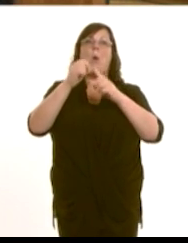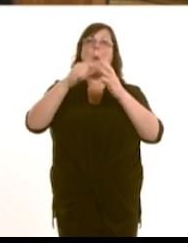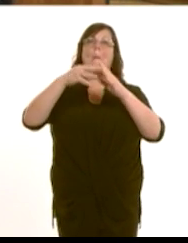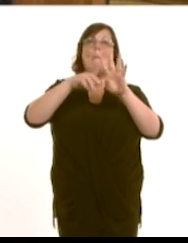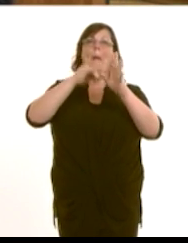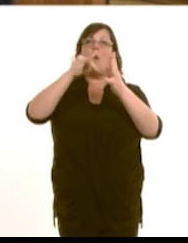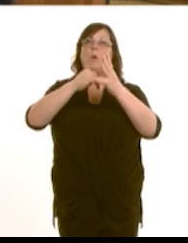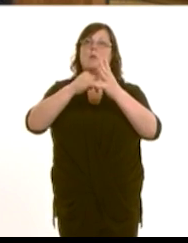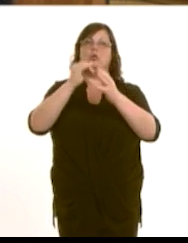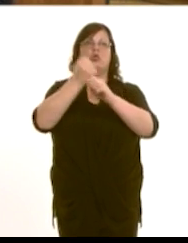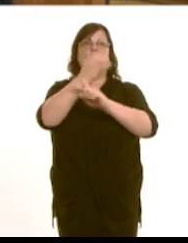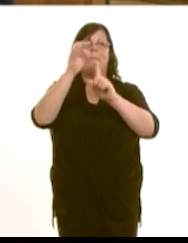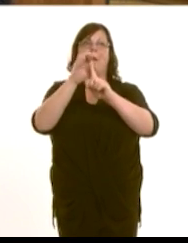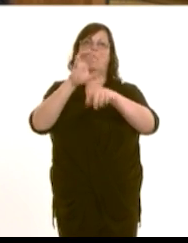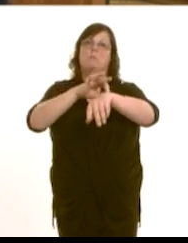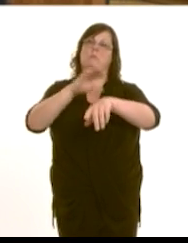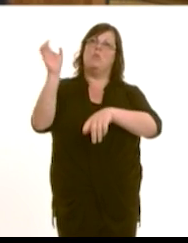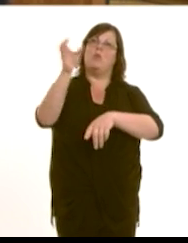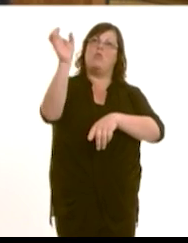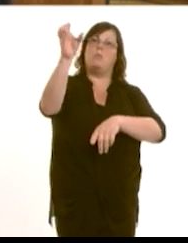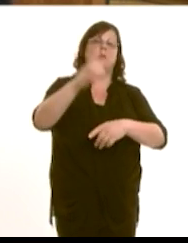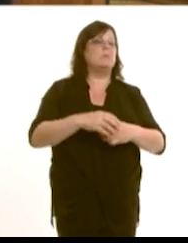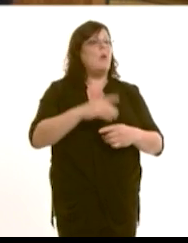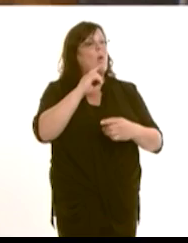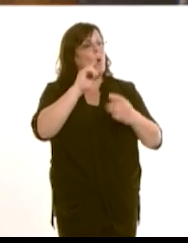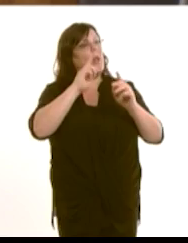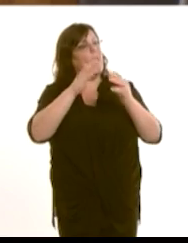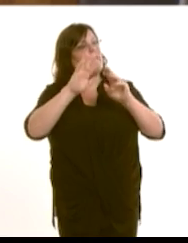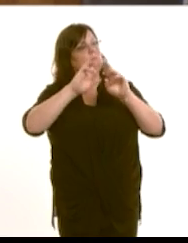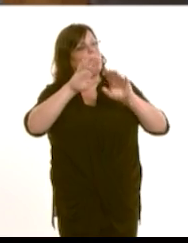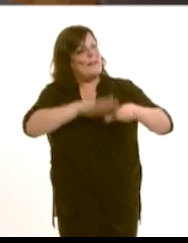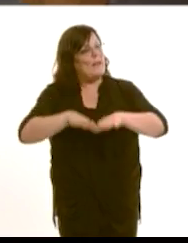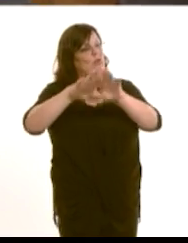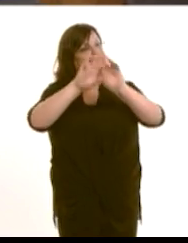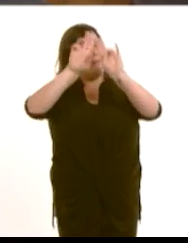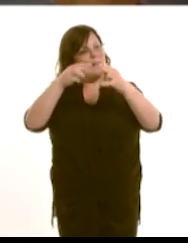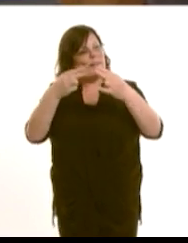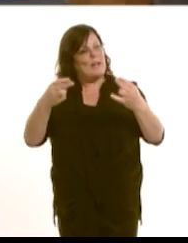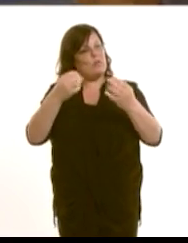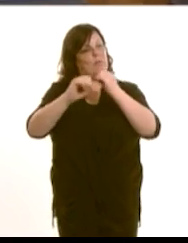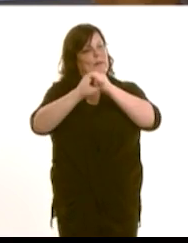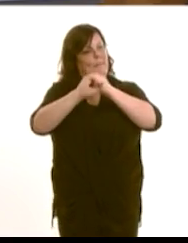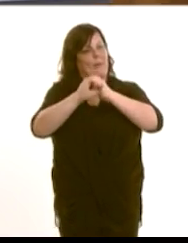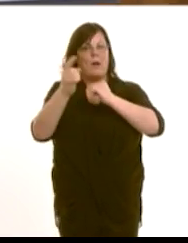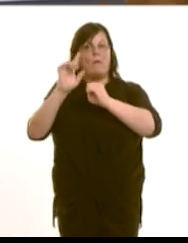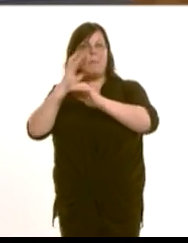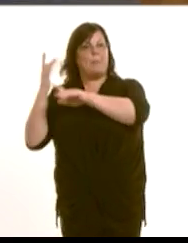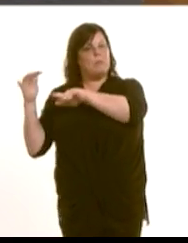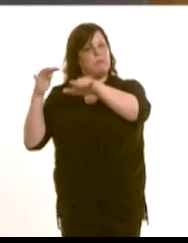We will shortly be bringing forward proposals for a national and international campaign to market Wales and NHS Wales as an attractive place to work.